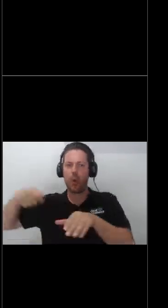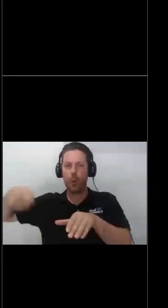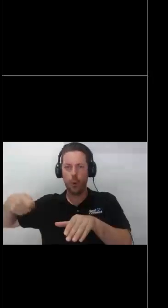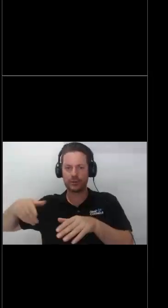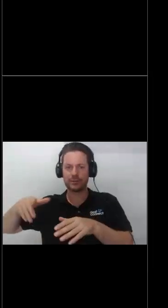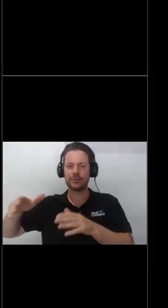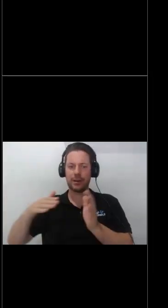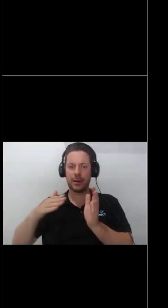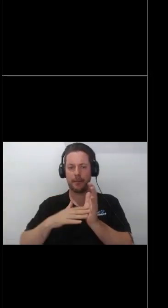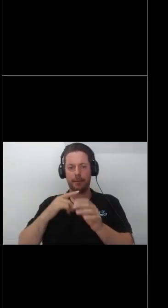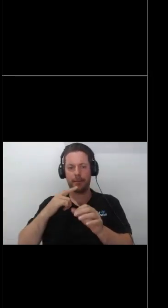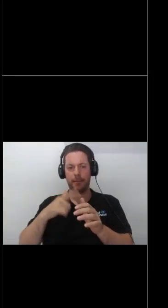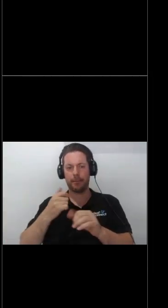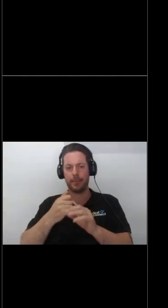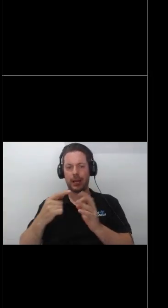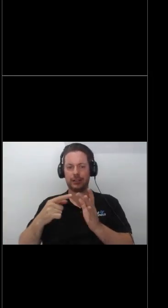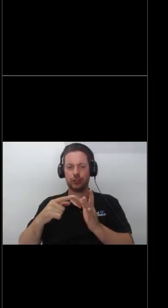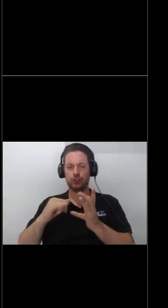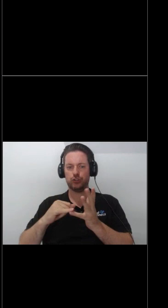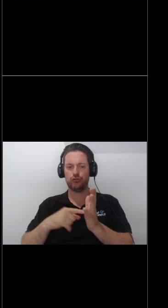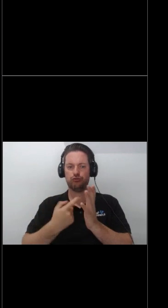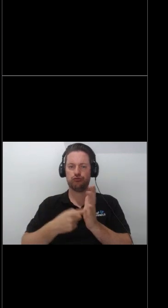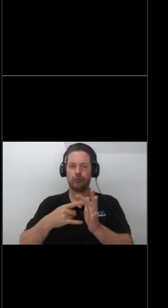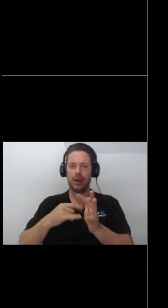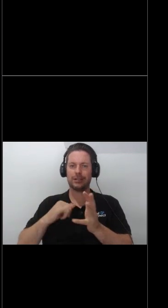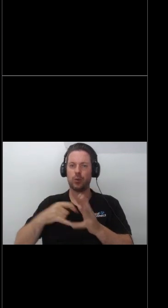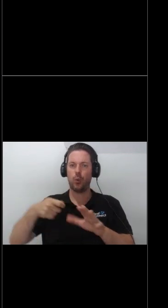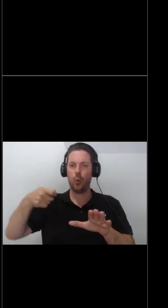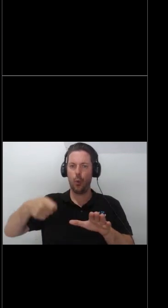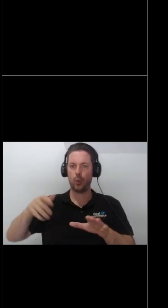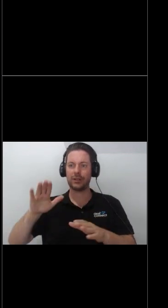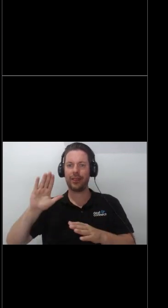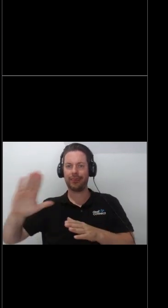deals with circumstances where persons are of on sound mind